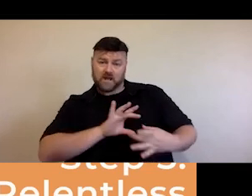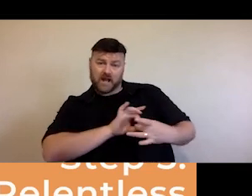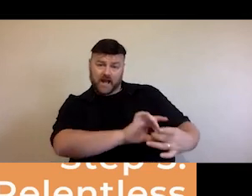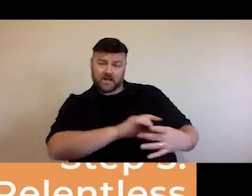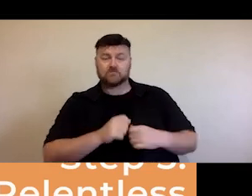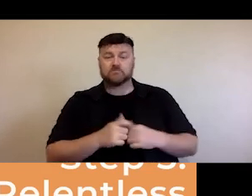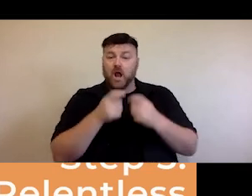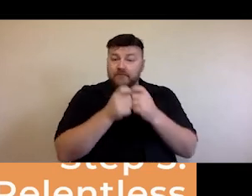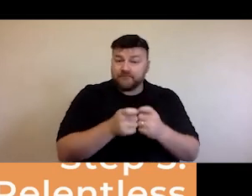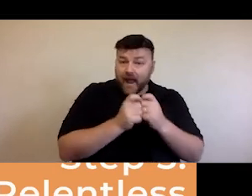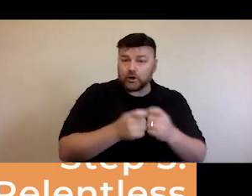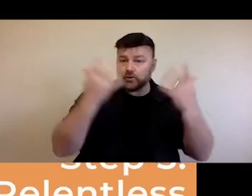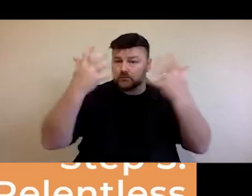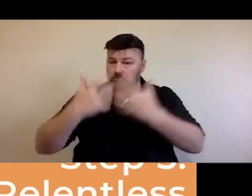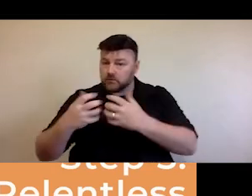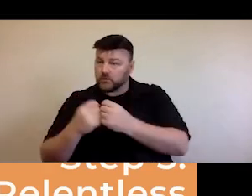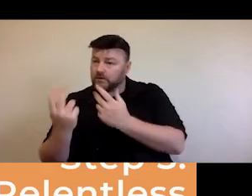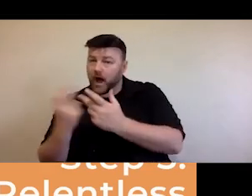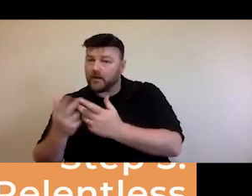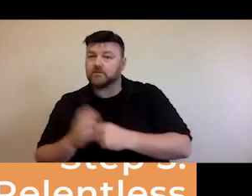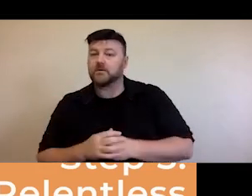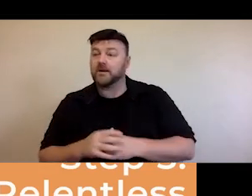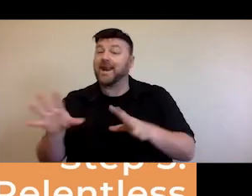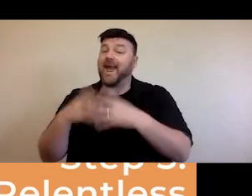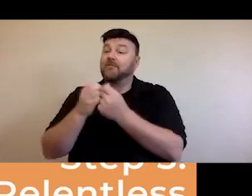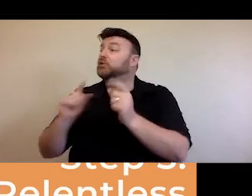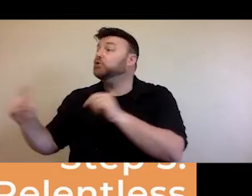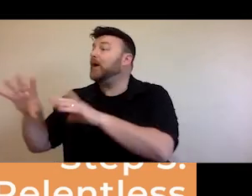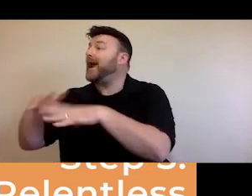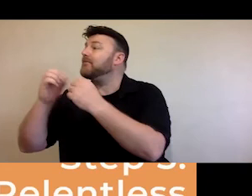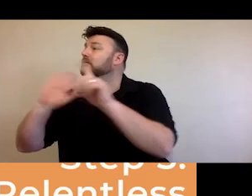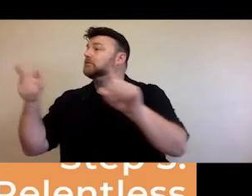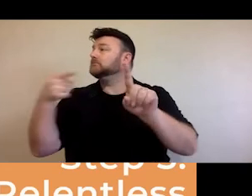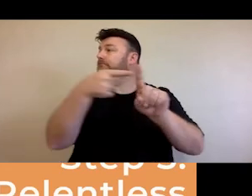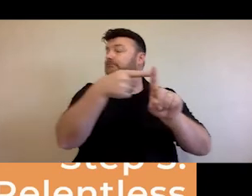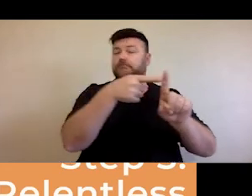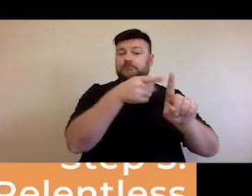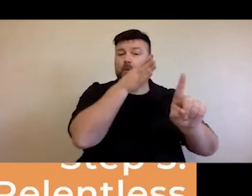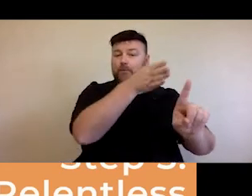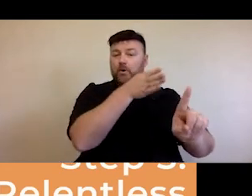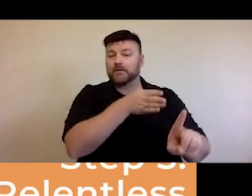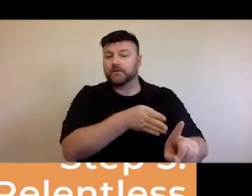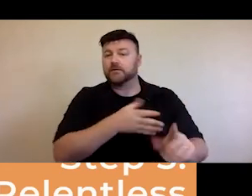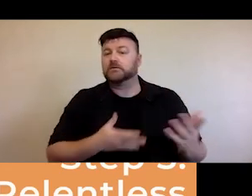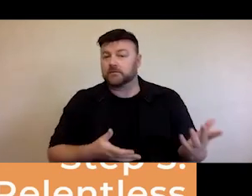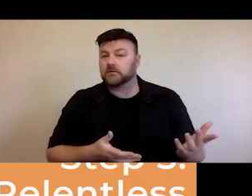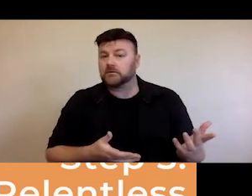organisations, and you can align everything you do to your purpose, you will be able to cut off the extras, keep people accountable, and